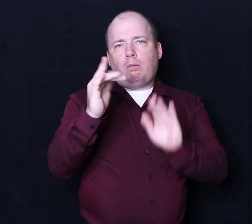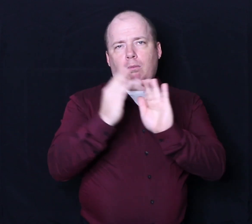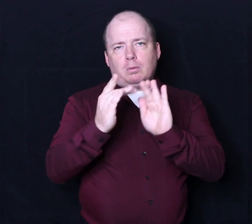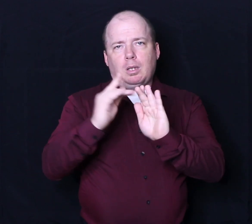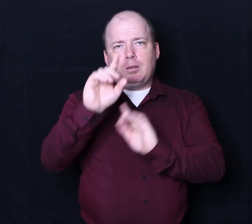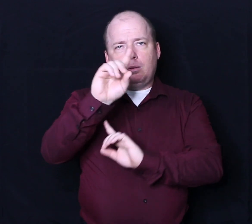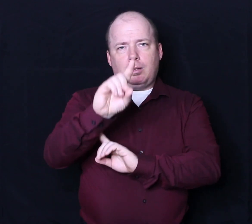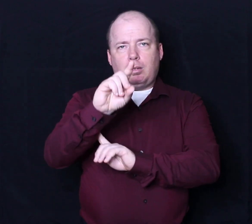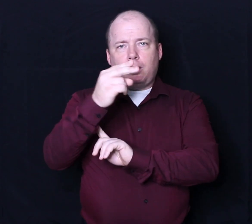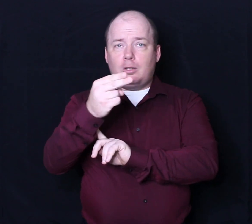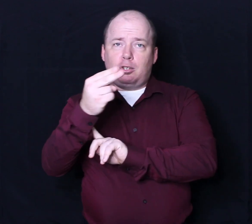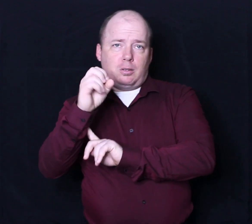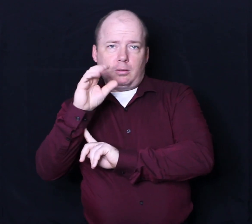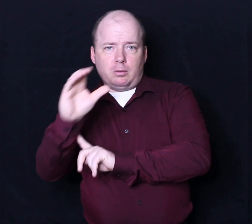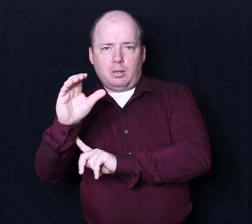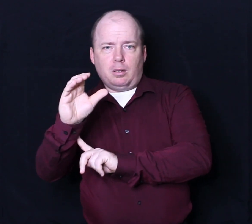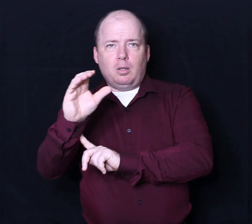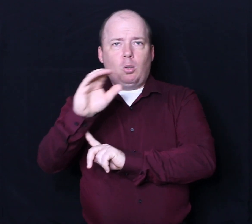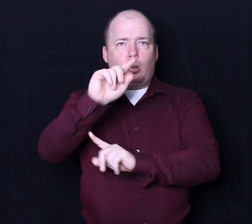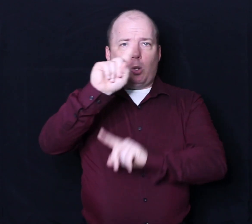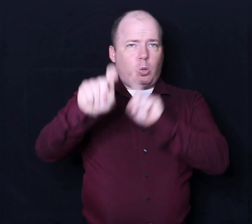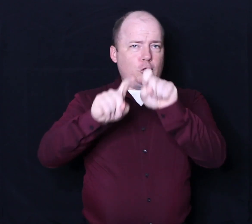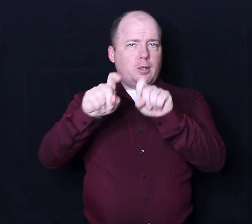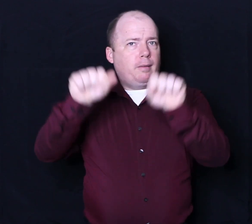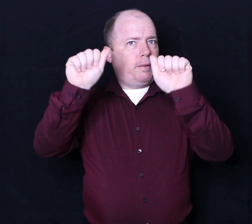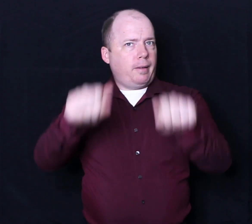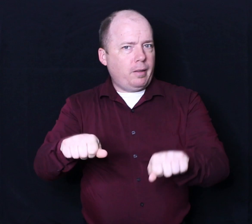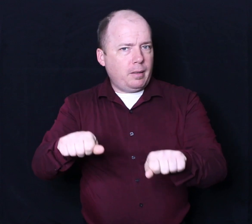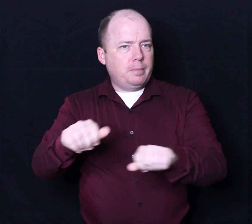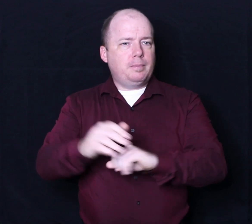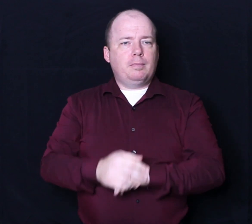contact DHHSC anytime you have questions or concerns.